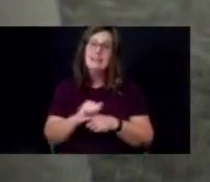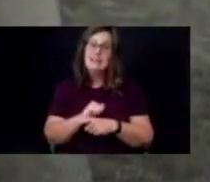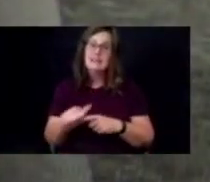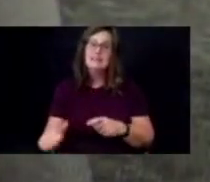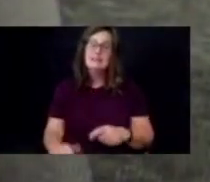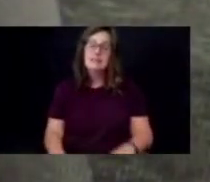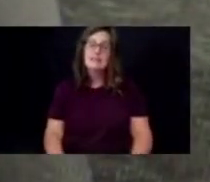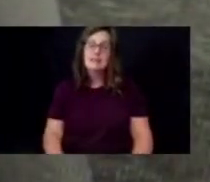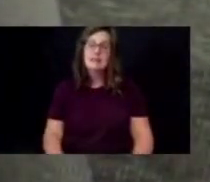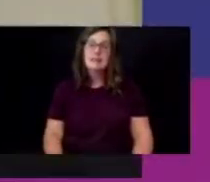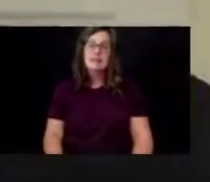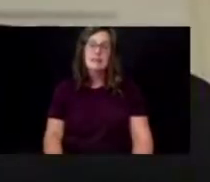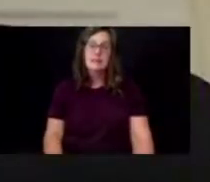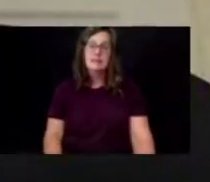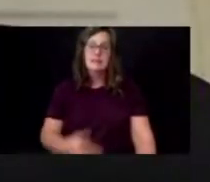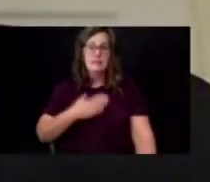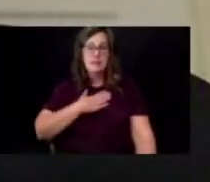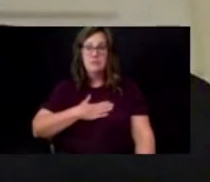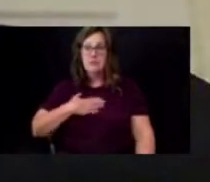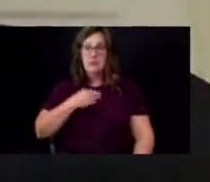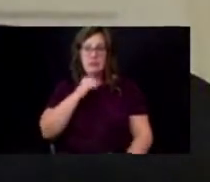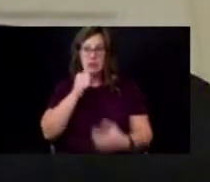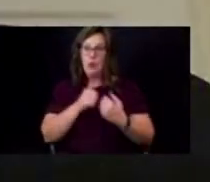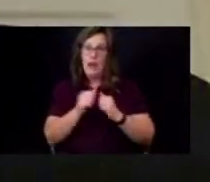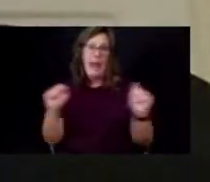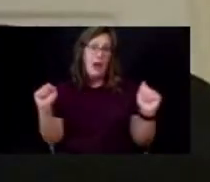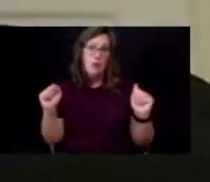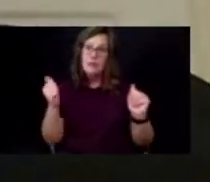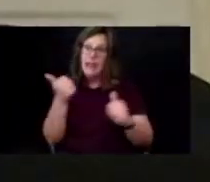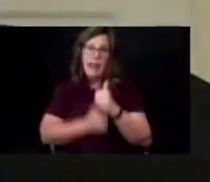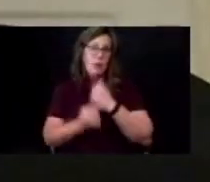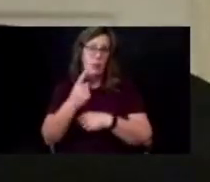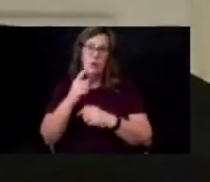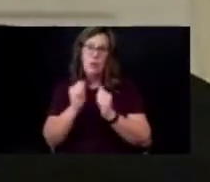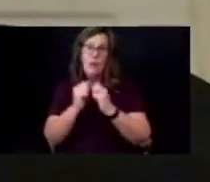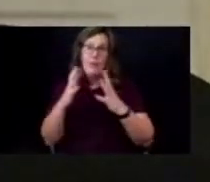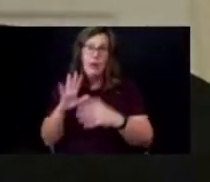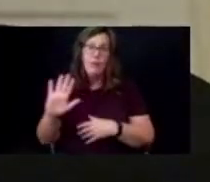also please don't out anyone without their consent for any letter in the acronym but